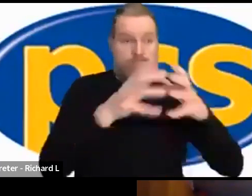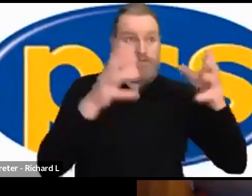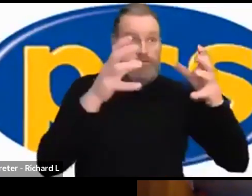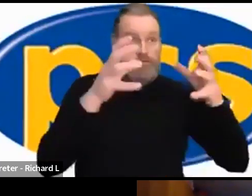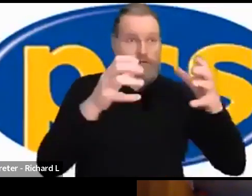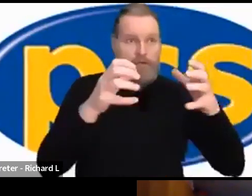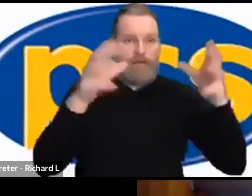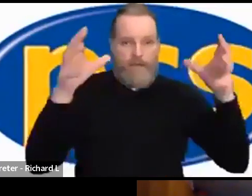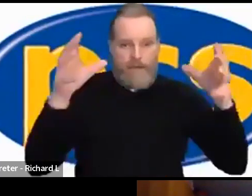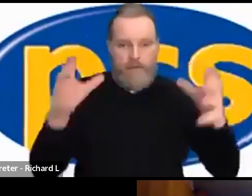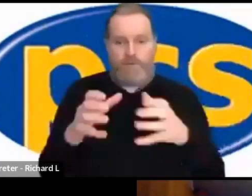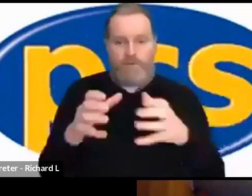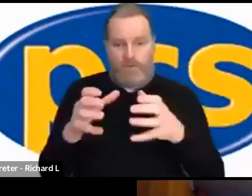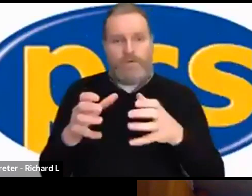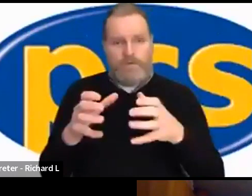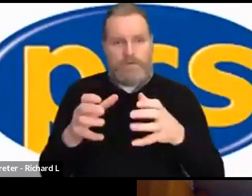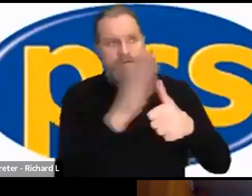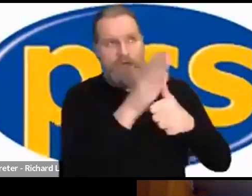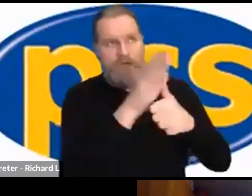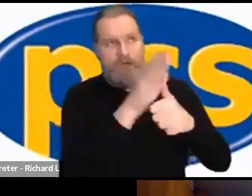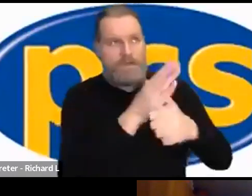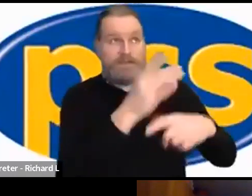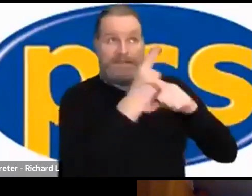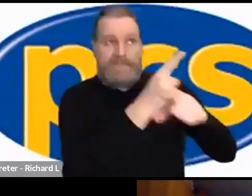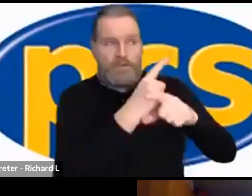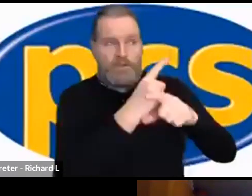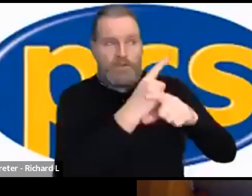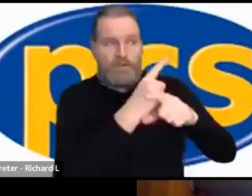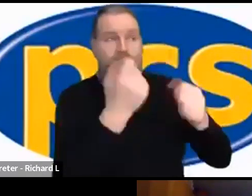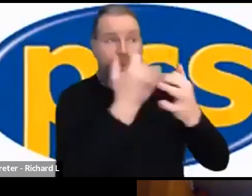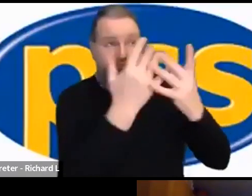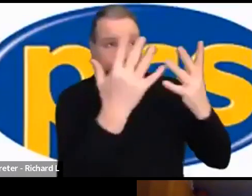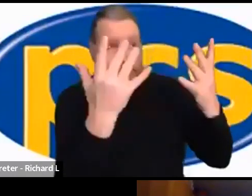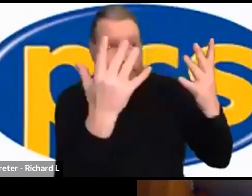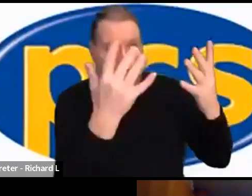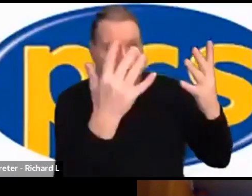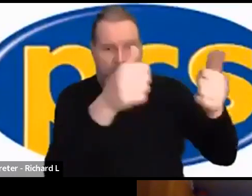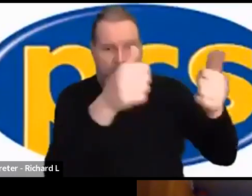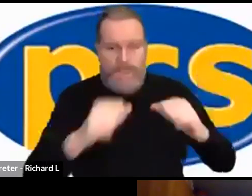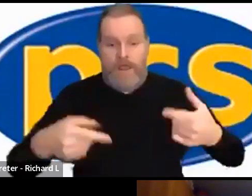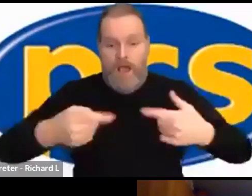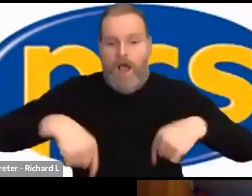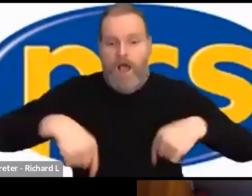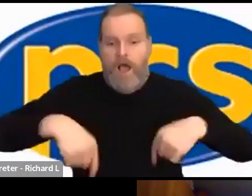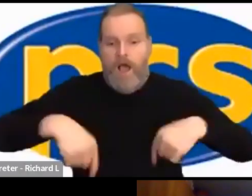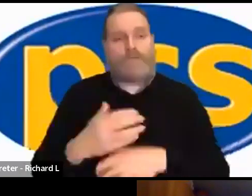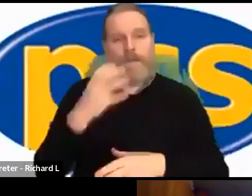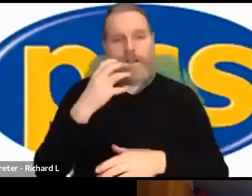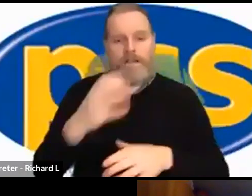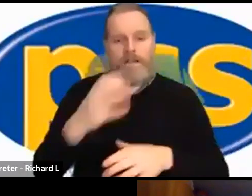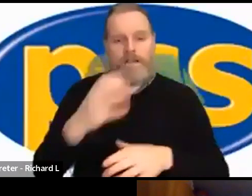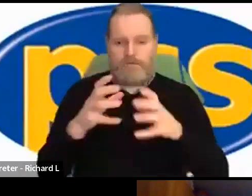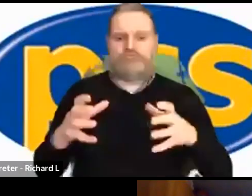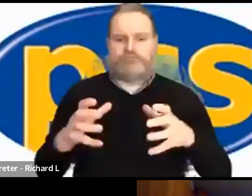, and we will be the second and we will be the second biggest amount of people on strike on strike next week on strike next week after the teachers. So, from what I really just wanted to address quickly is